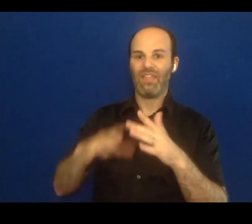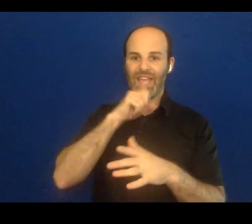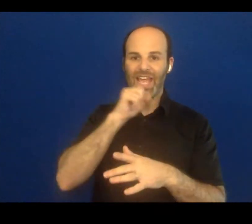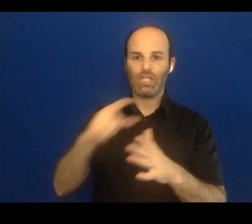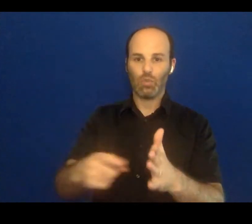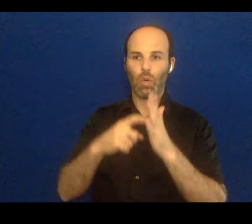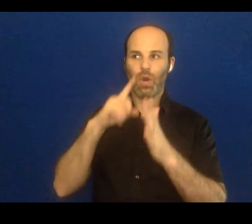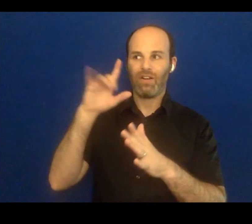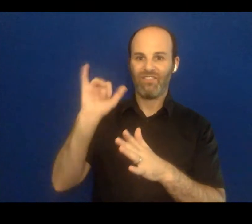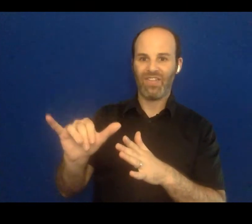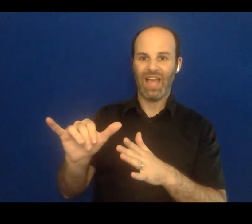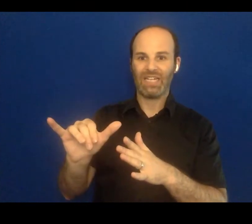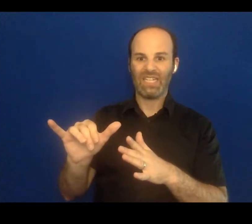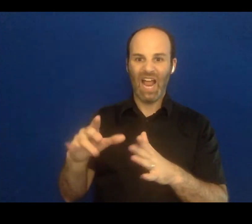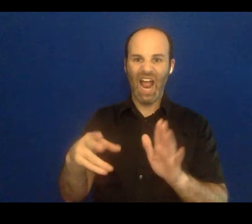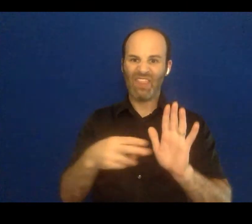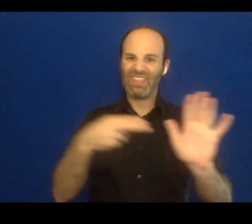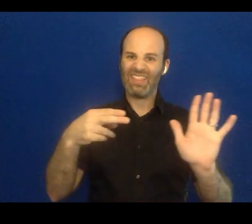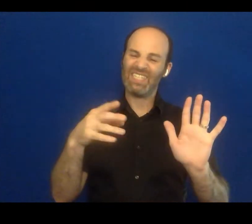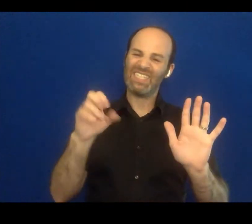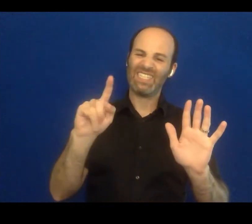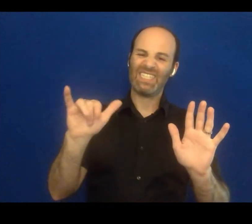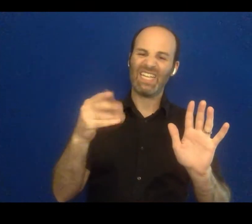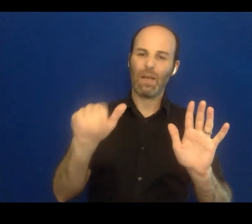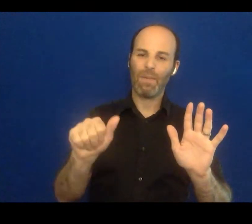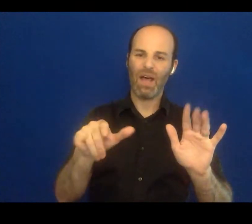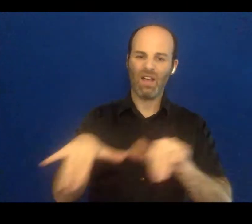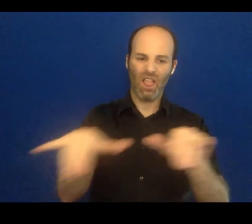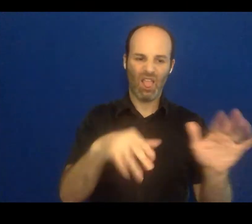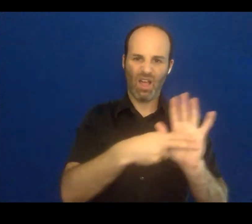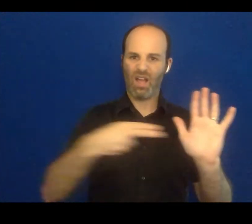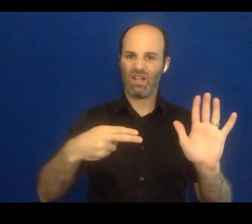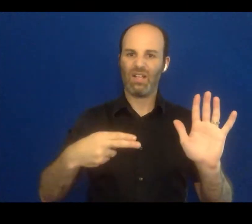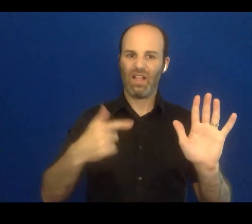THAT COMES WITH SOMEONE TRYING TO ACCESS THE DEVICES FROM THE MEDICAL PROVIDERS WHO WILL SAY